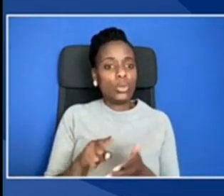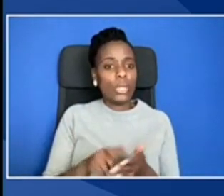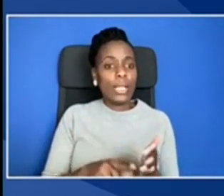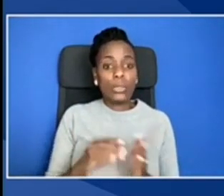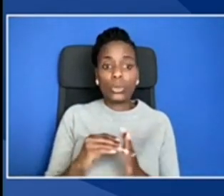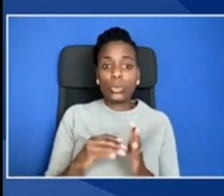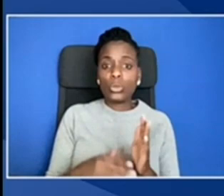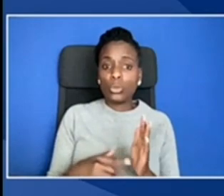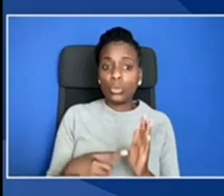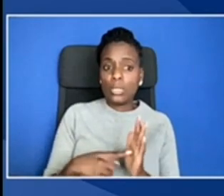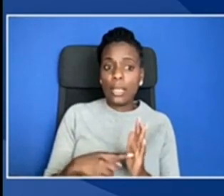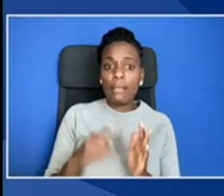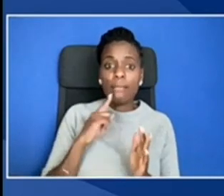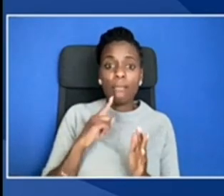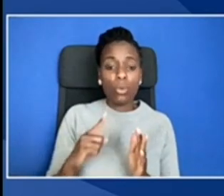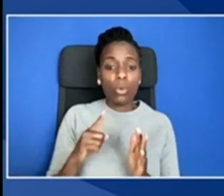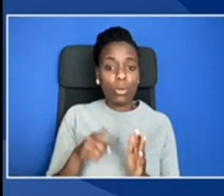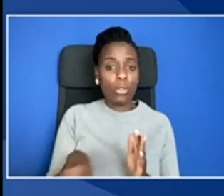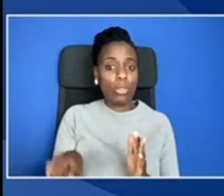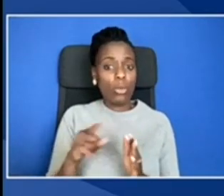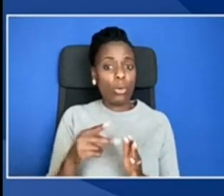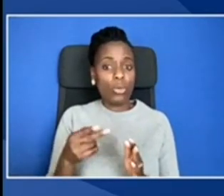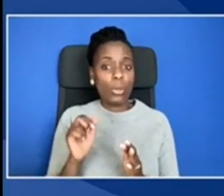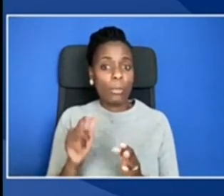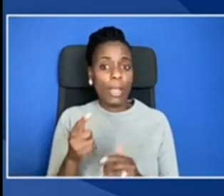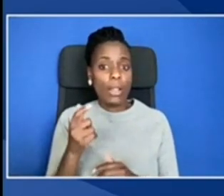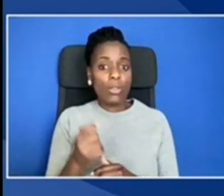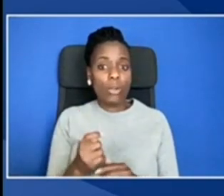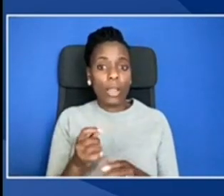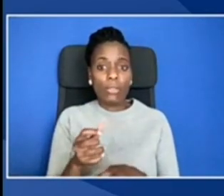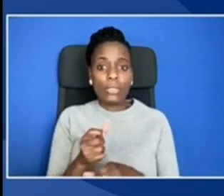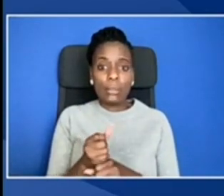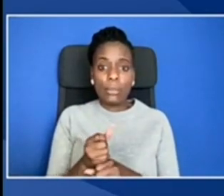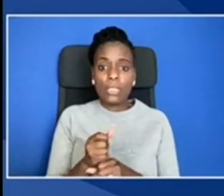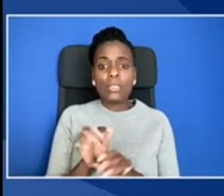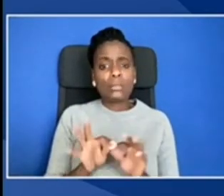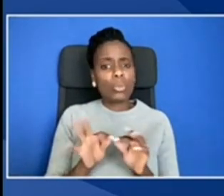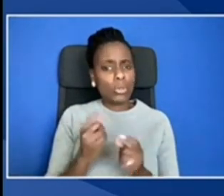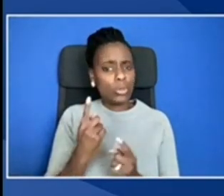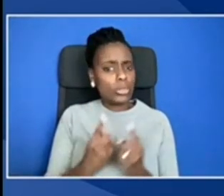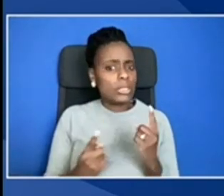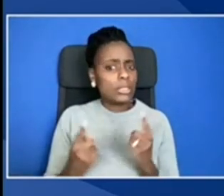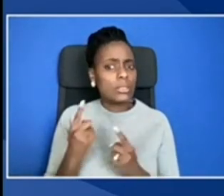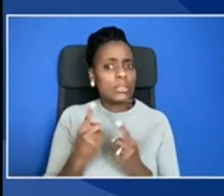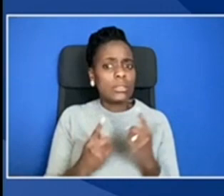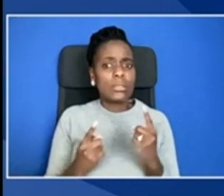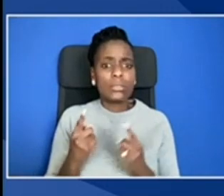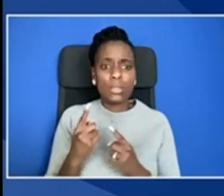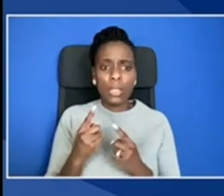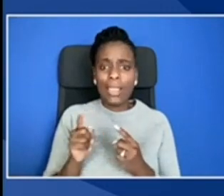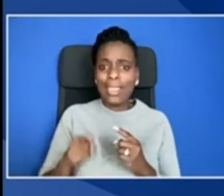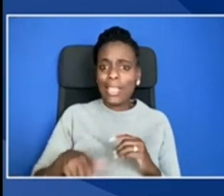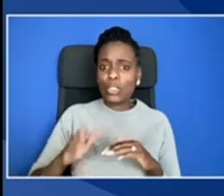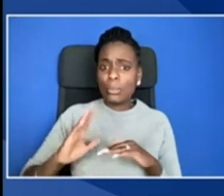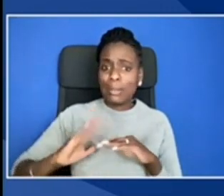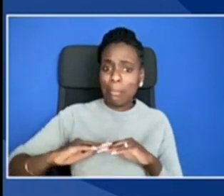recipients, that must be considered, that must be engaged as a minimum threshold for